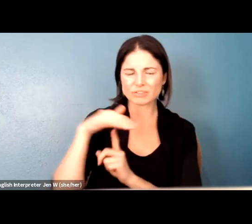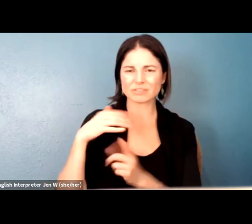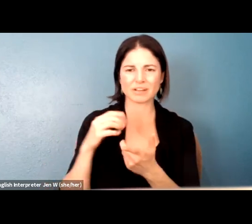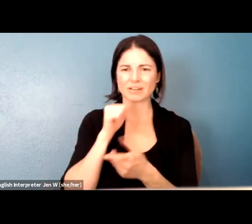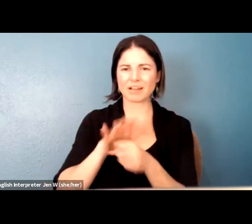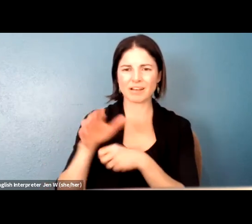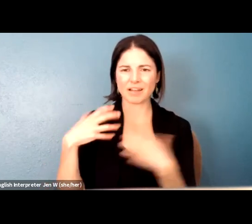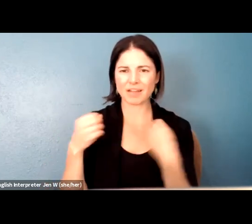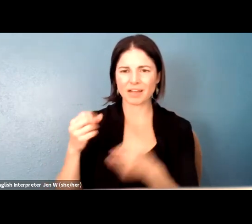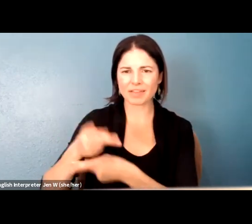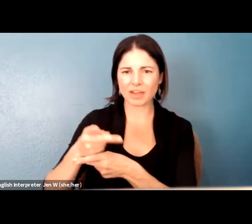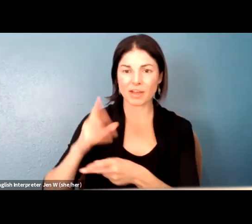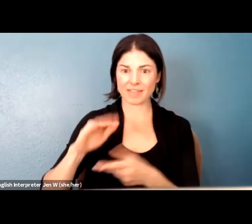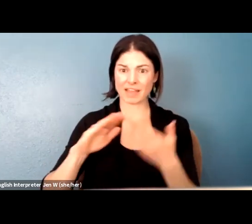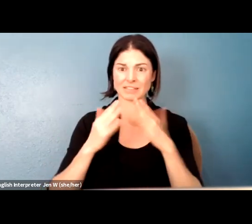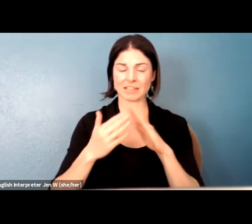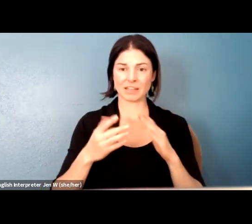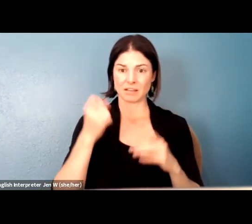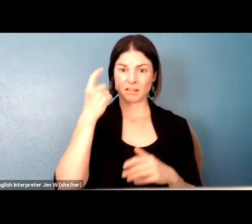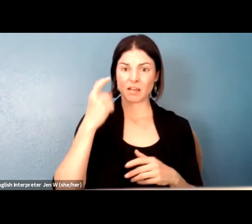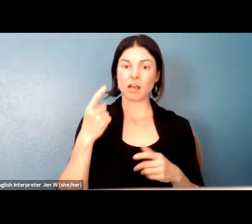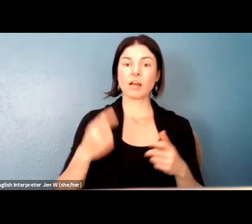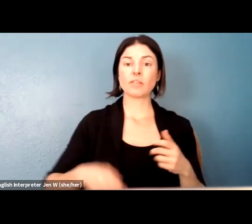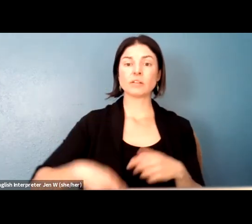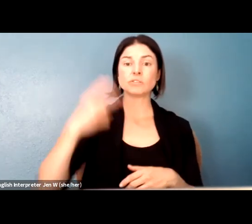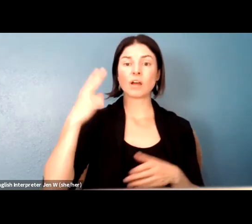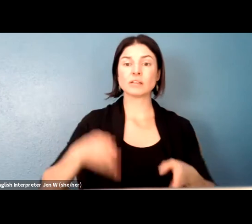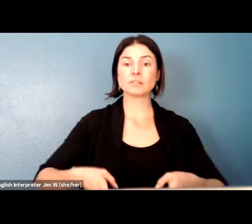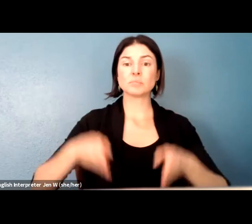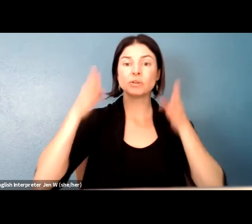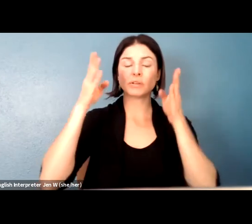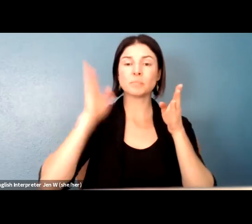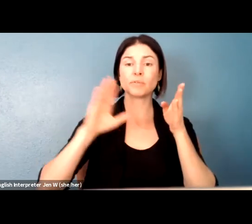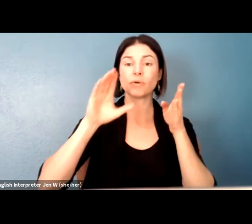city whose tallest building once read US Steel, and now reads the